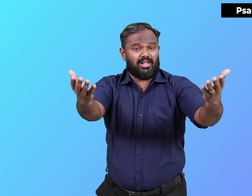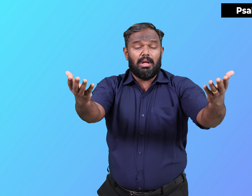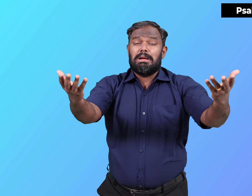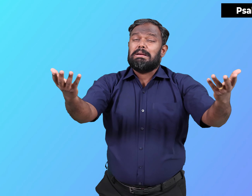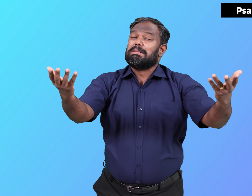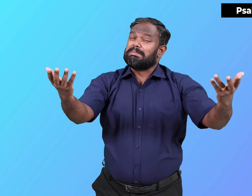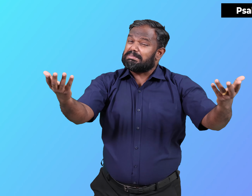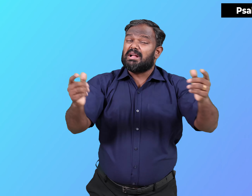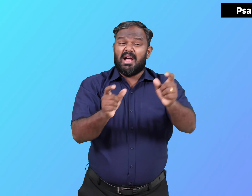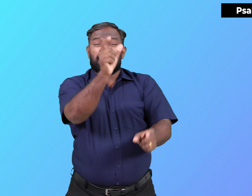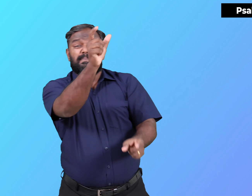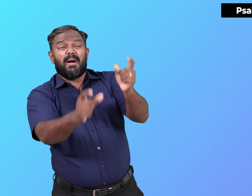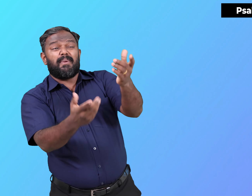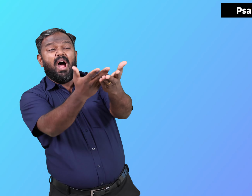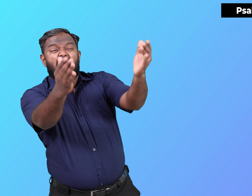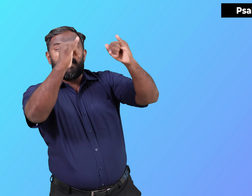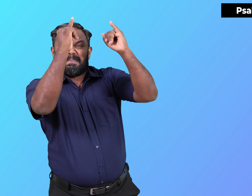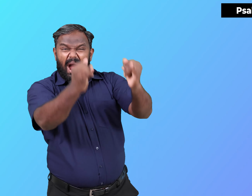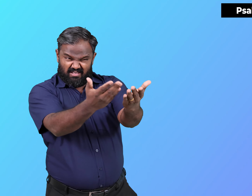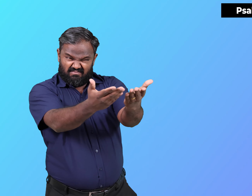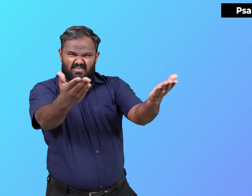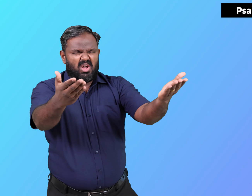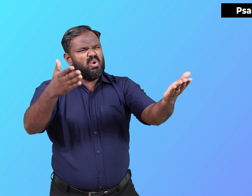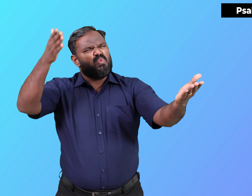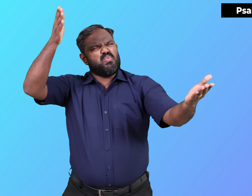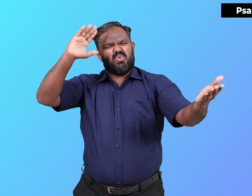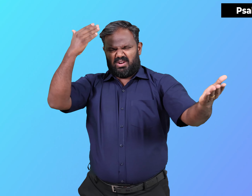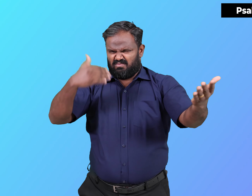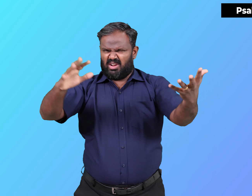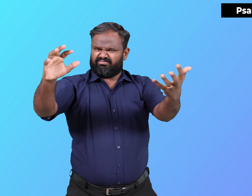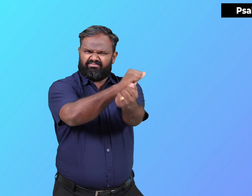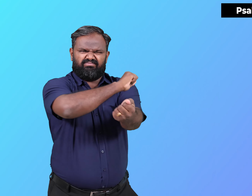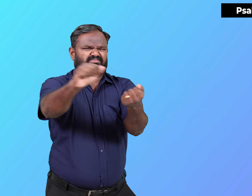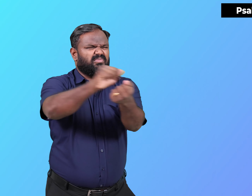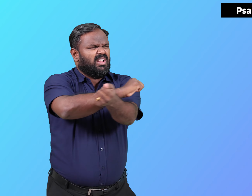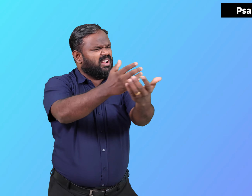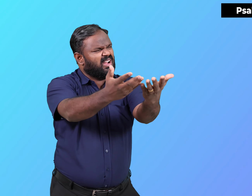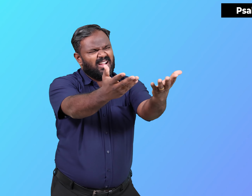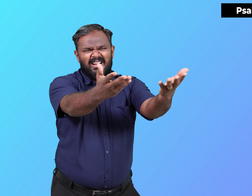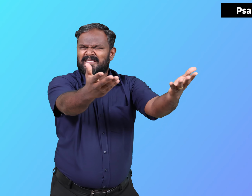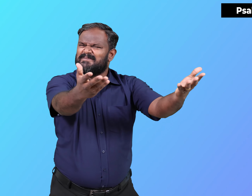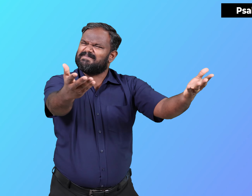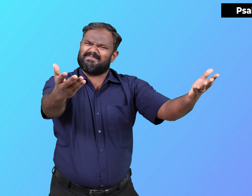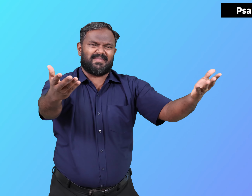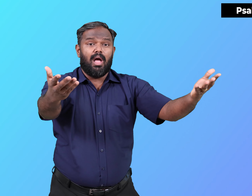But evil people are the LORD’s enemies, and they will be destroyed.